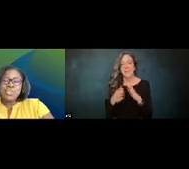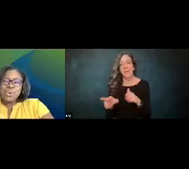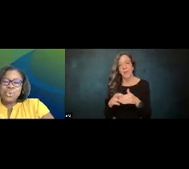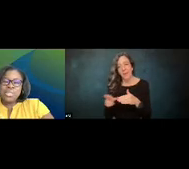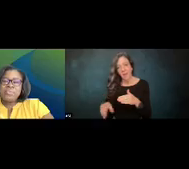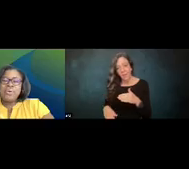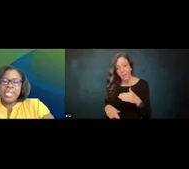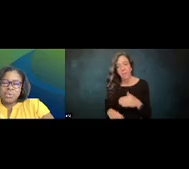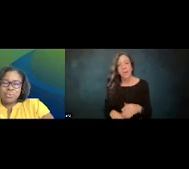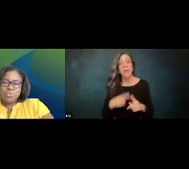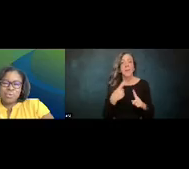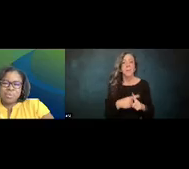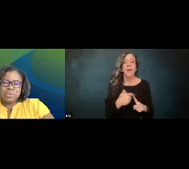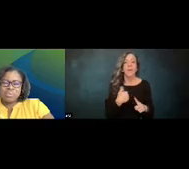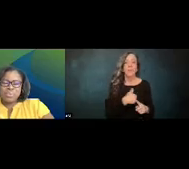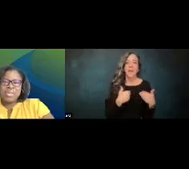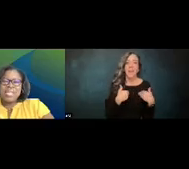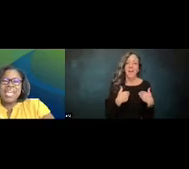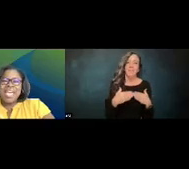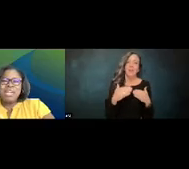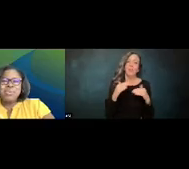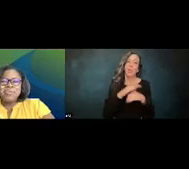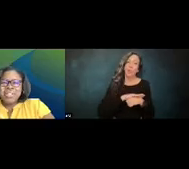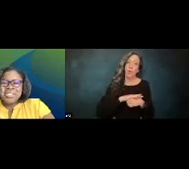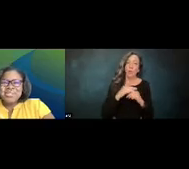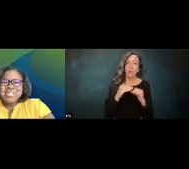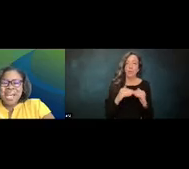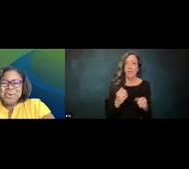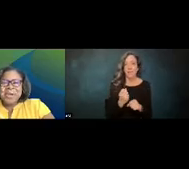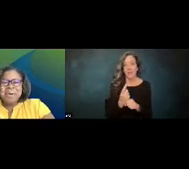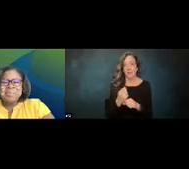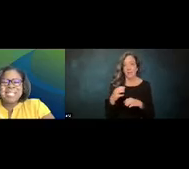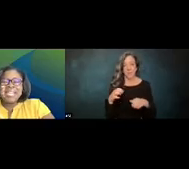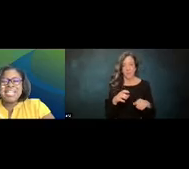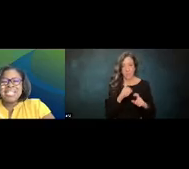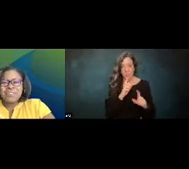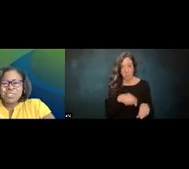there's the local level annual performance report and it reflects those outcomes that